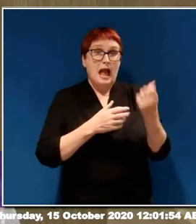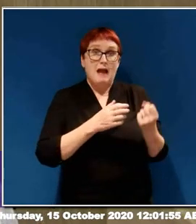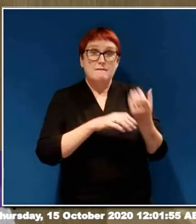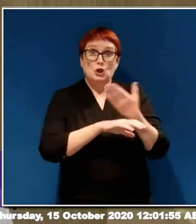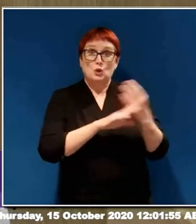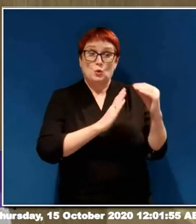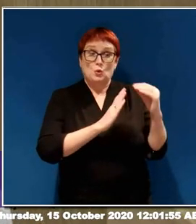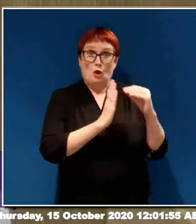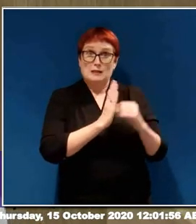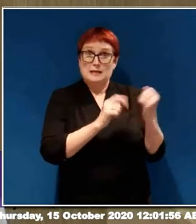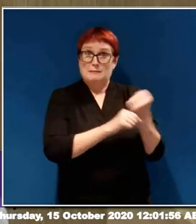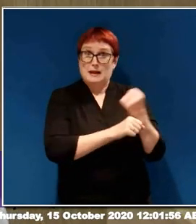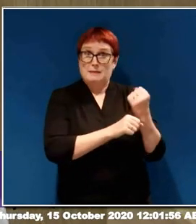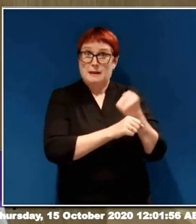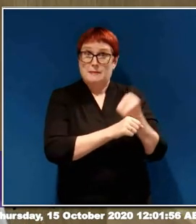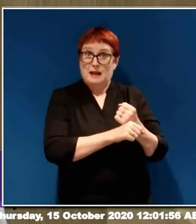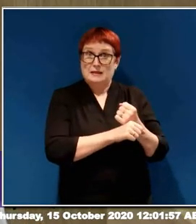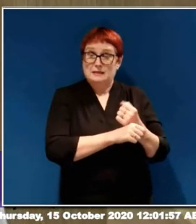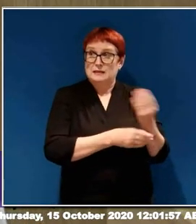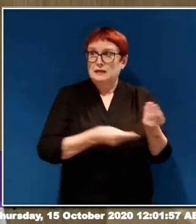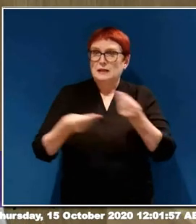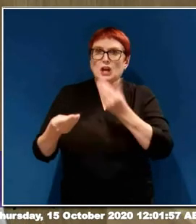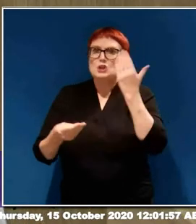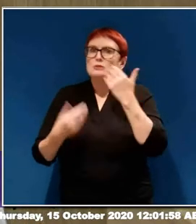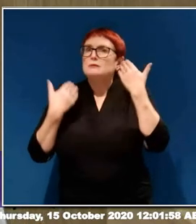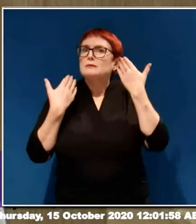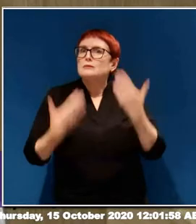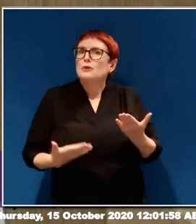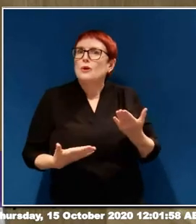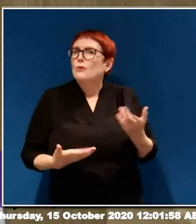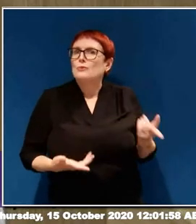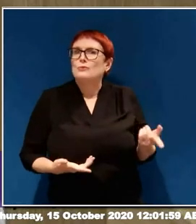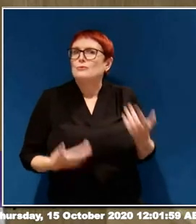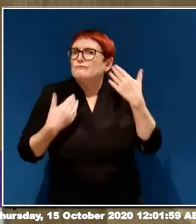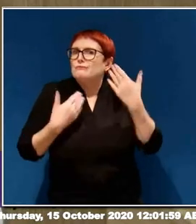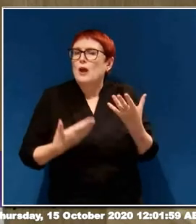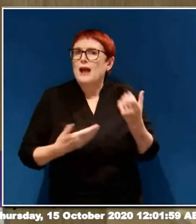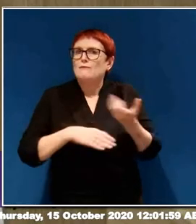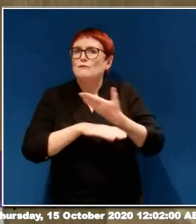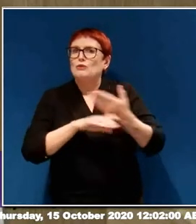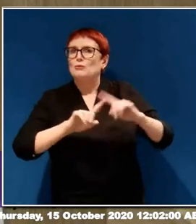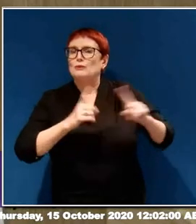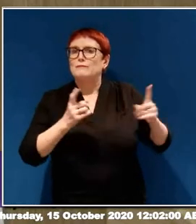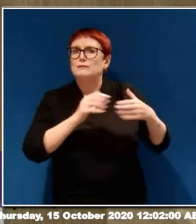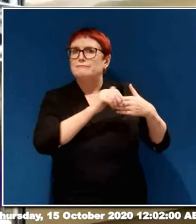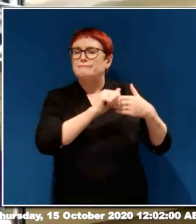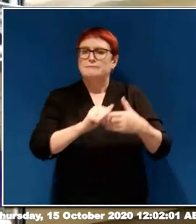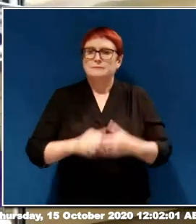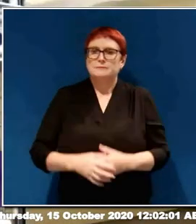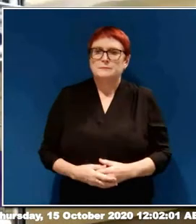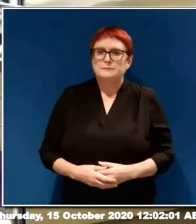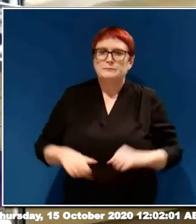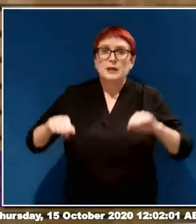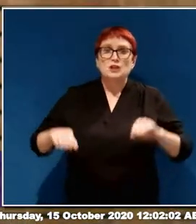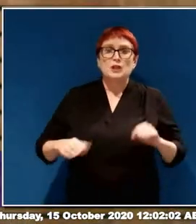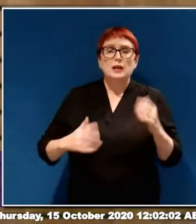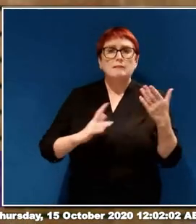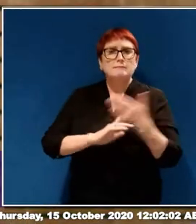just - don't seem to be still aware of. Ms Theodore, sorry to interrupt, but at the moment I don't have quite a